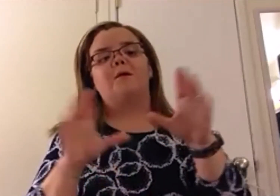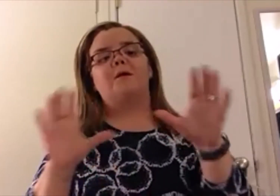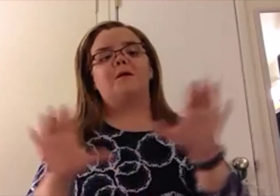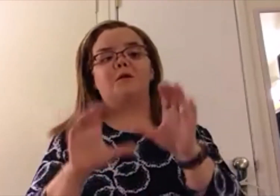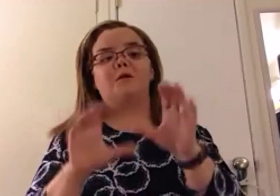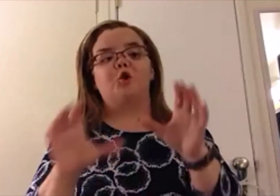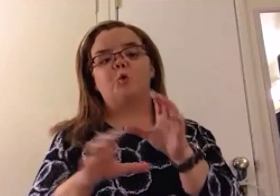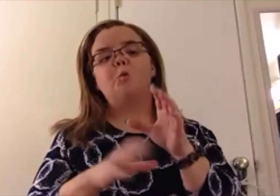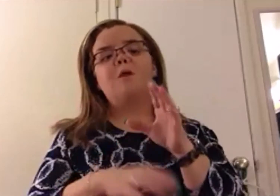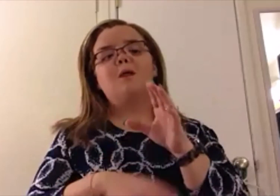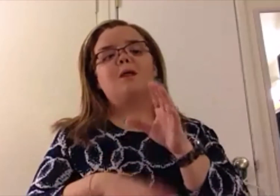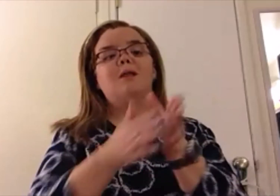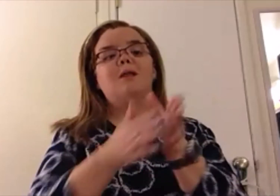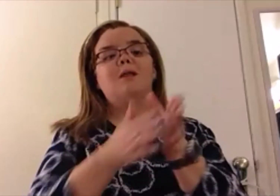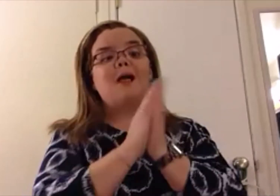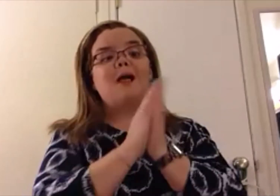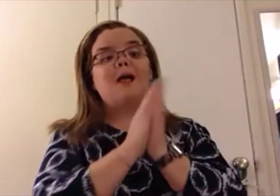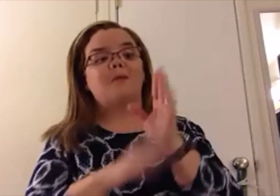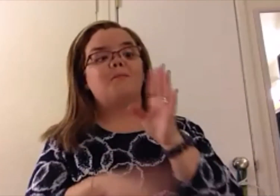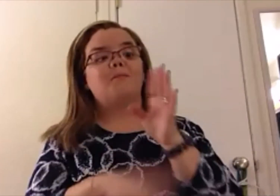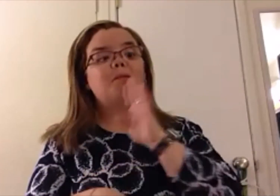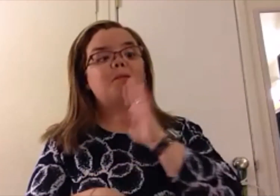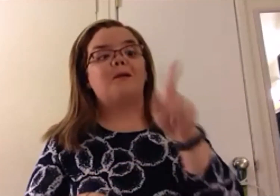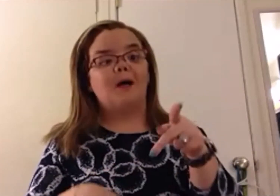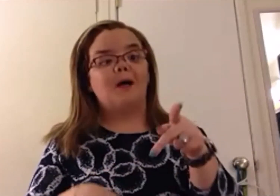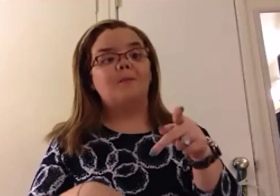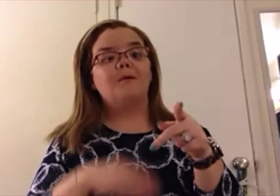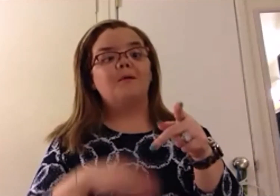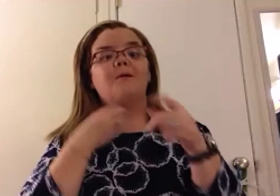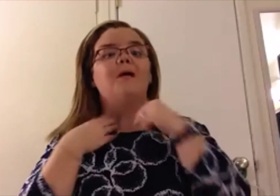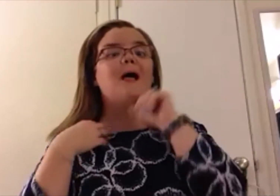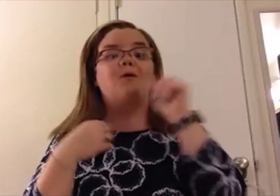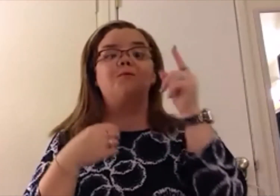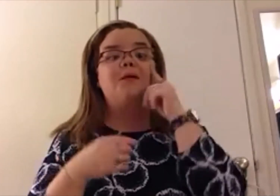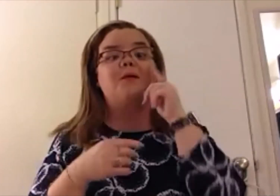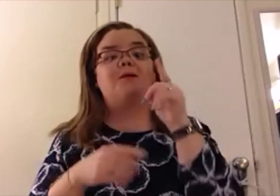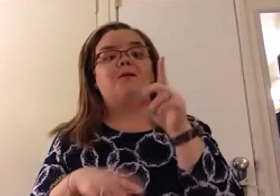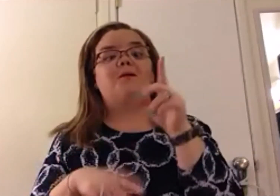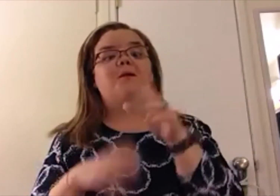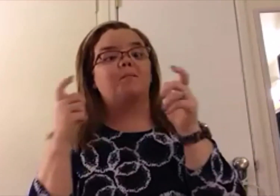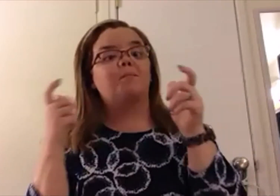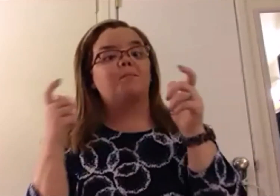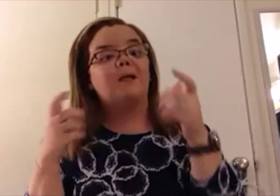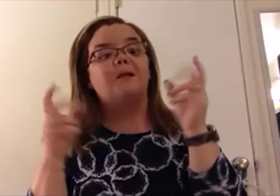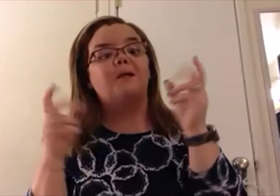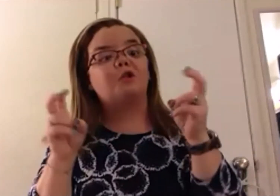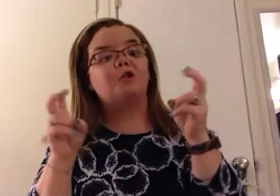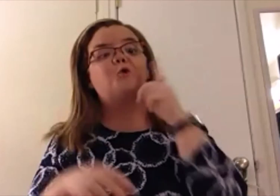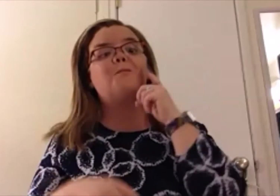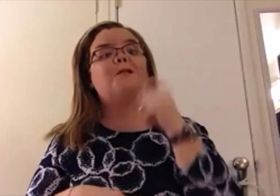can do is ask them to speak up i don't think it's going to be a big issue because i've